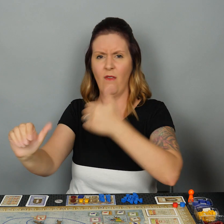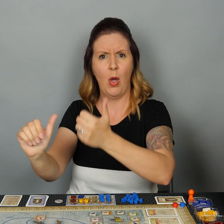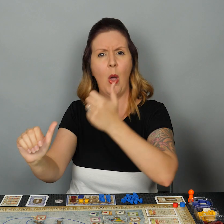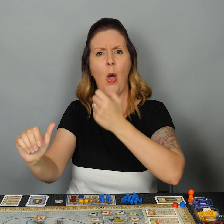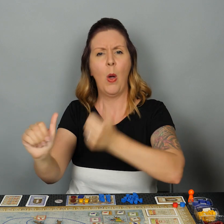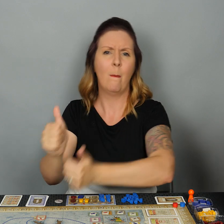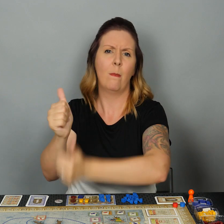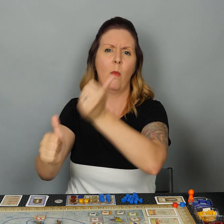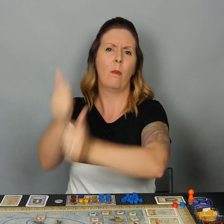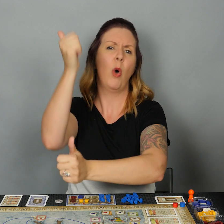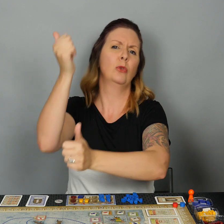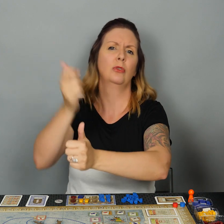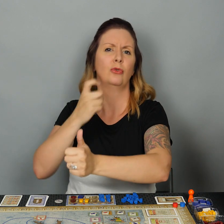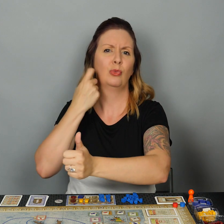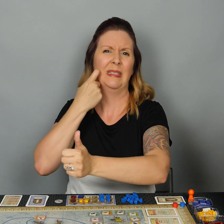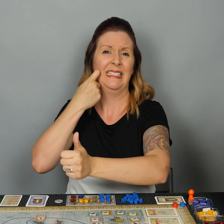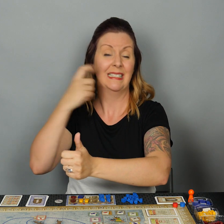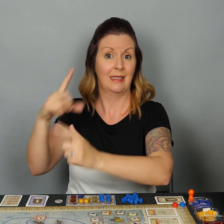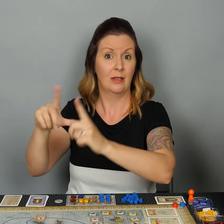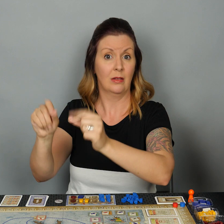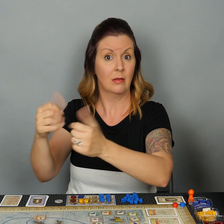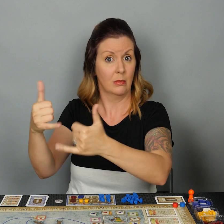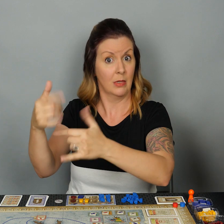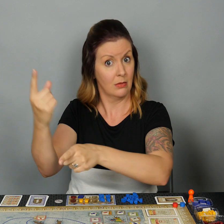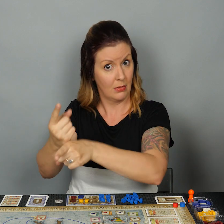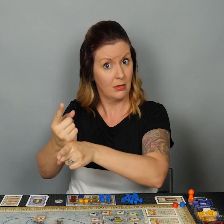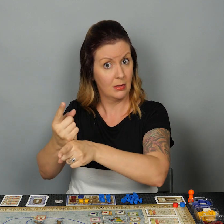up in their discard piles right?